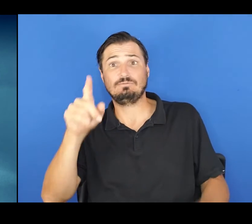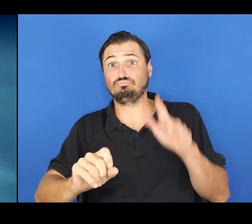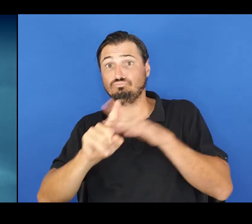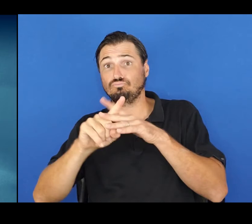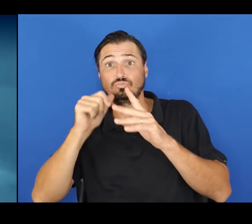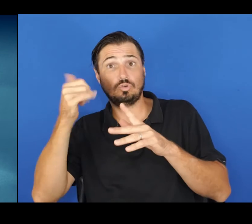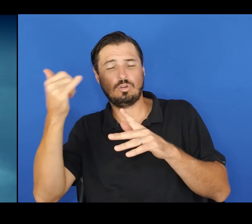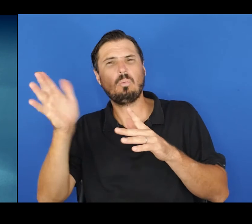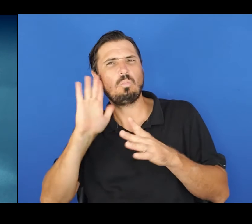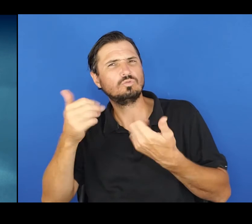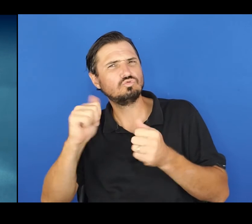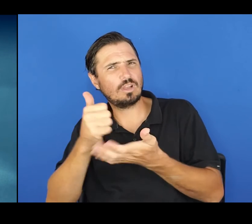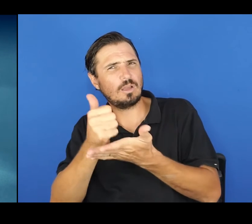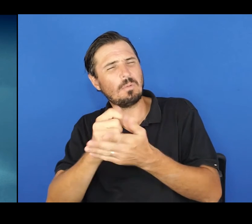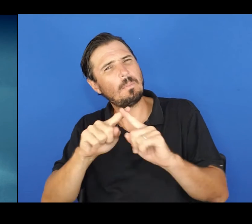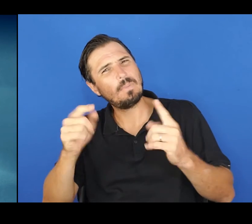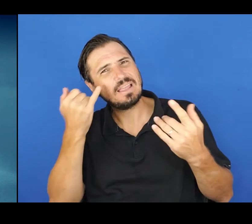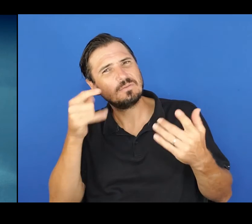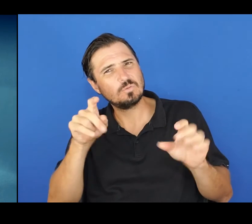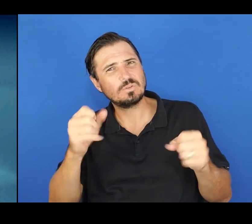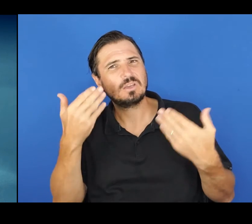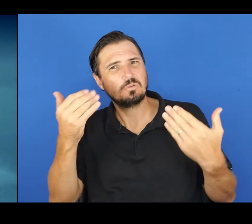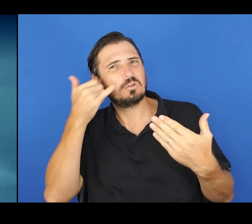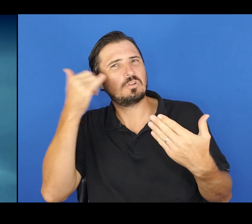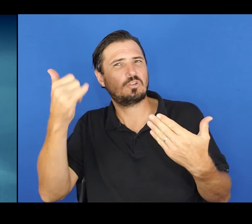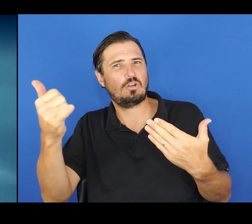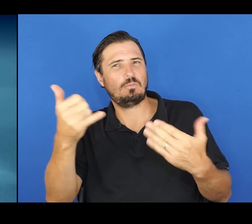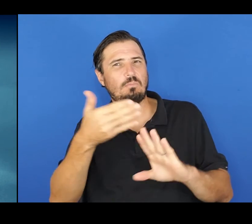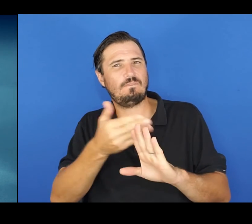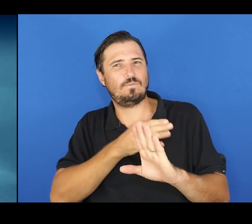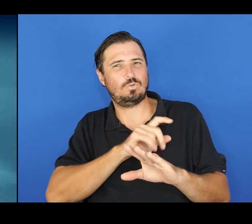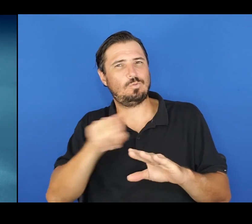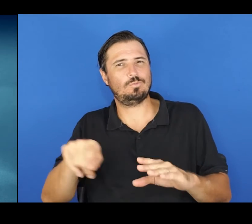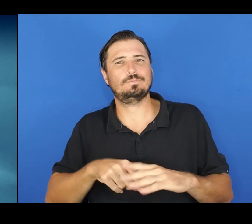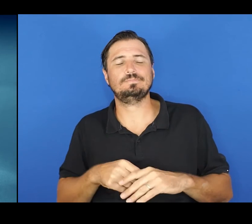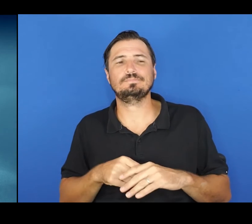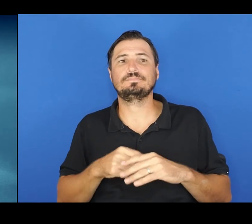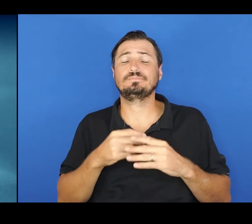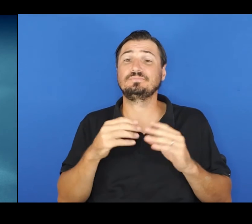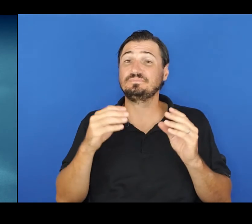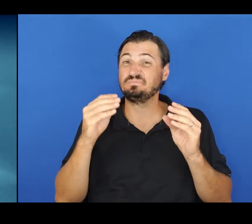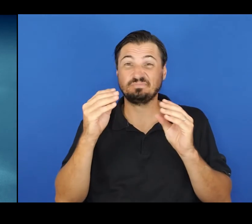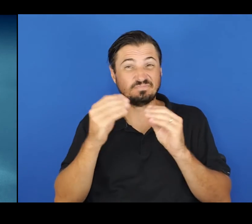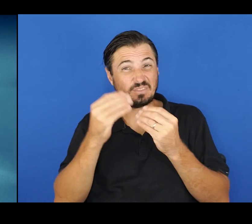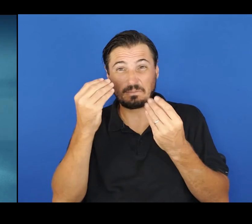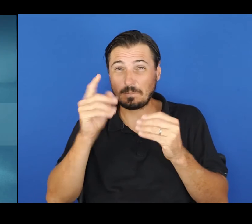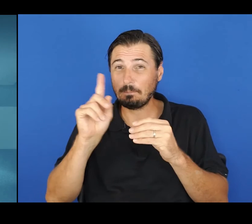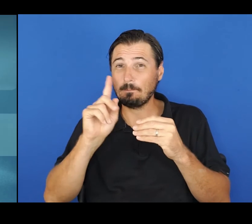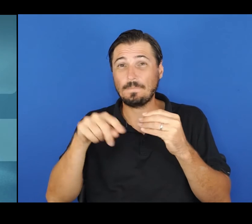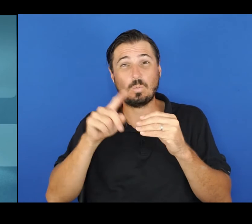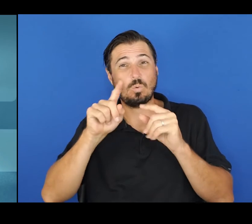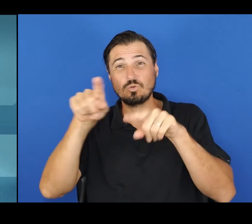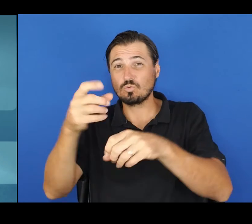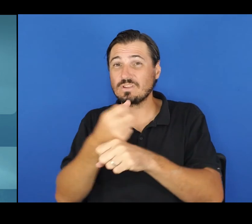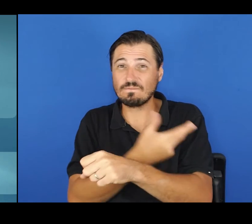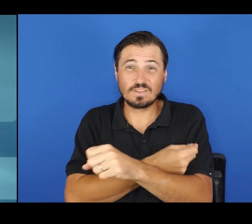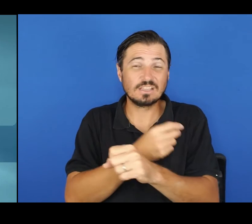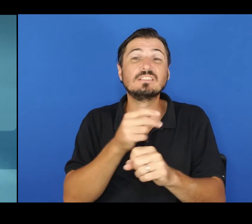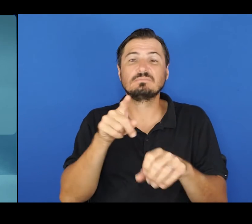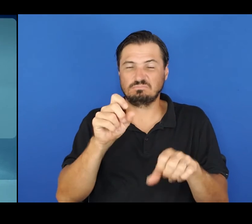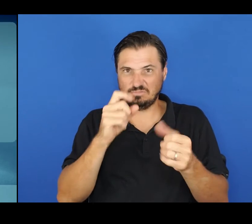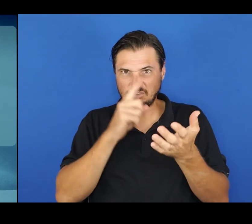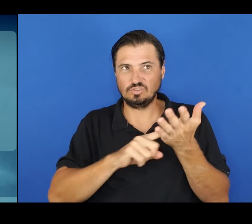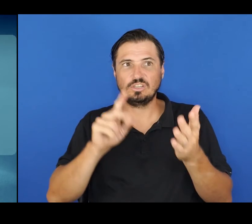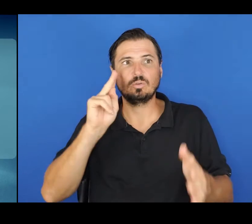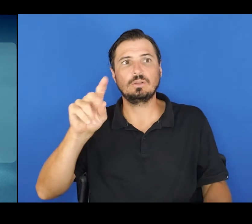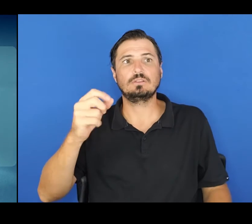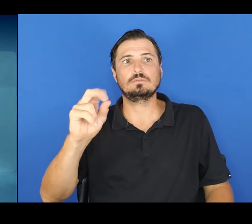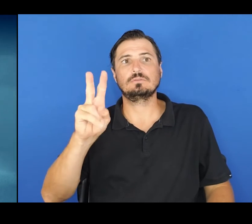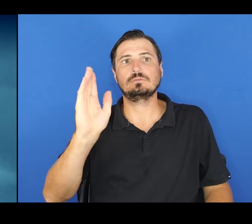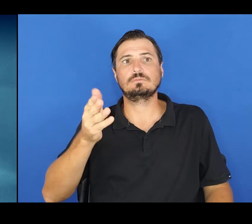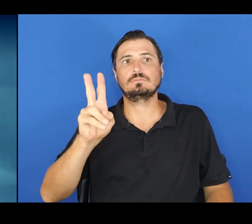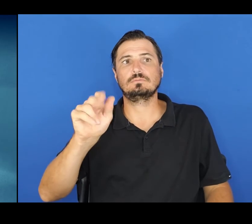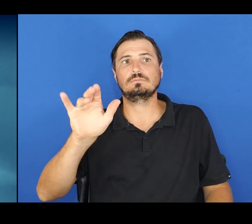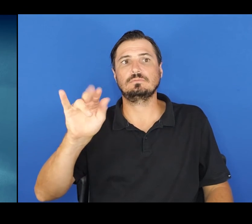More pop-up clinics are being planned. For times and other details on pop-up clinics and all the vaccine sites, visit Kauai.gov/vaccine